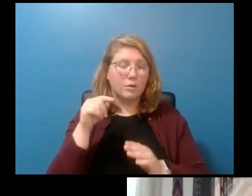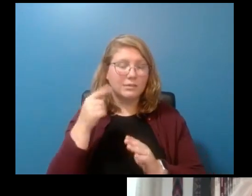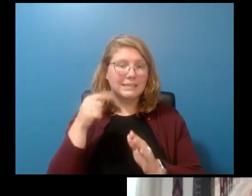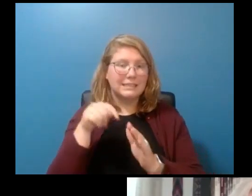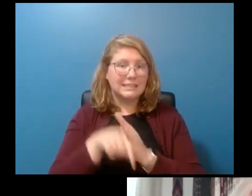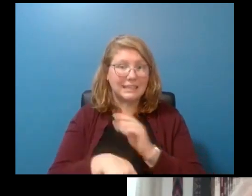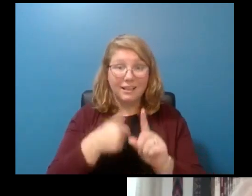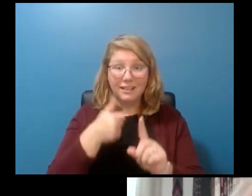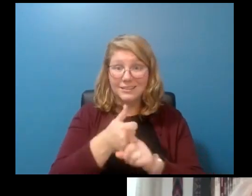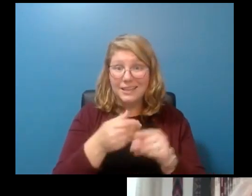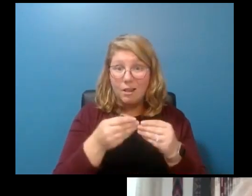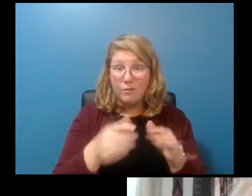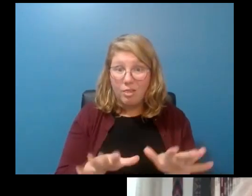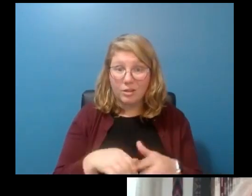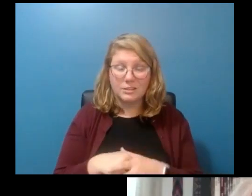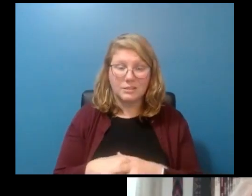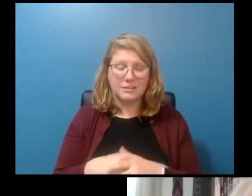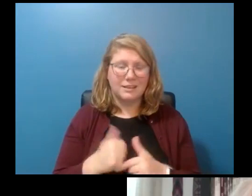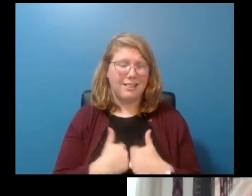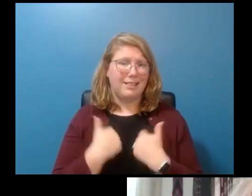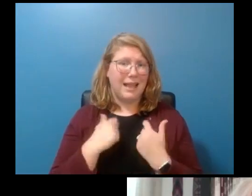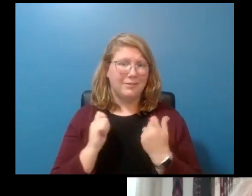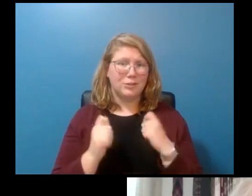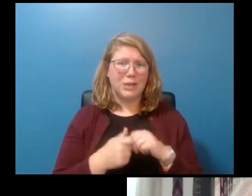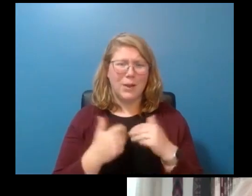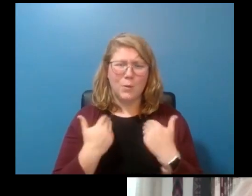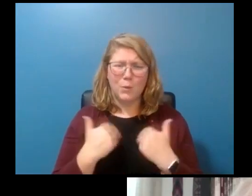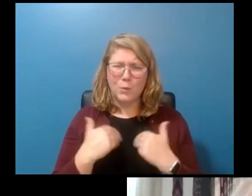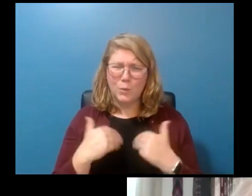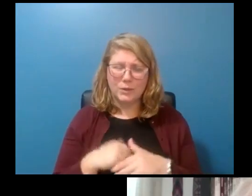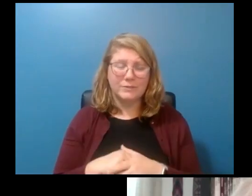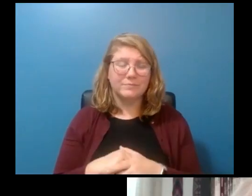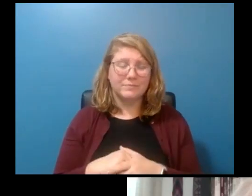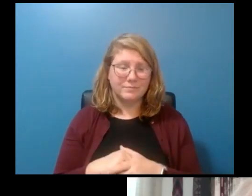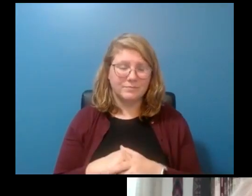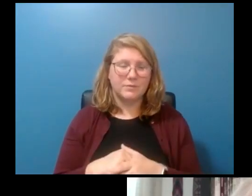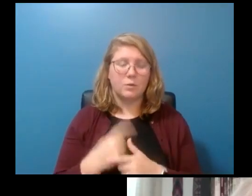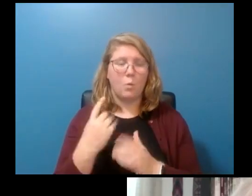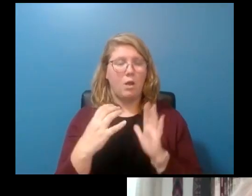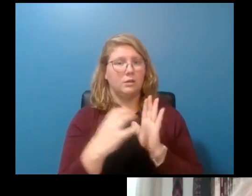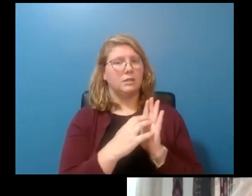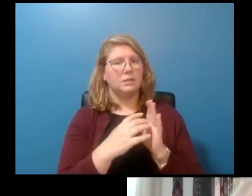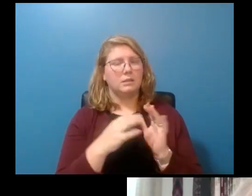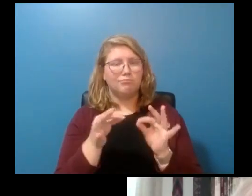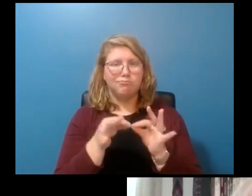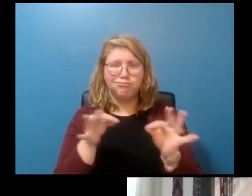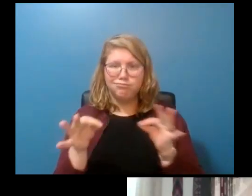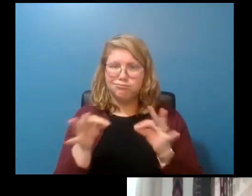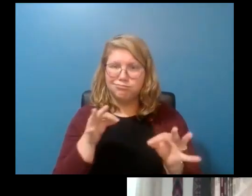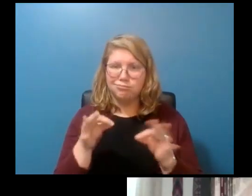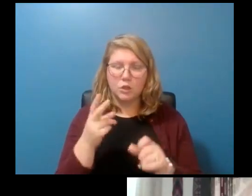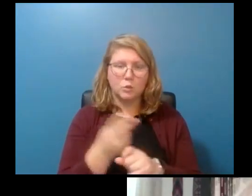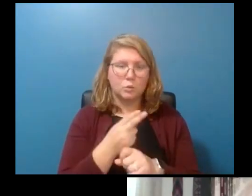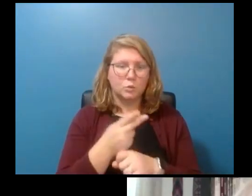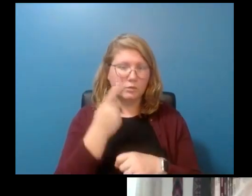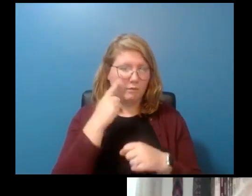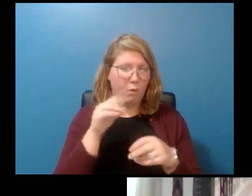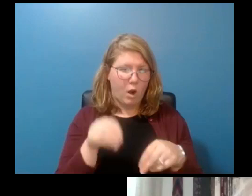Most people on their evaluation frankly say it changed their life because they then understood how to help their